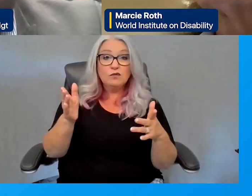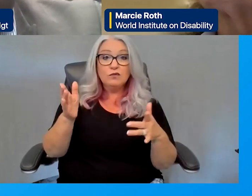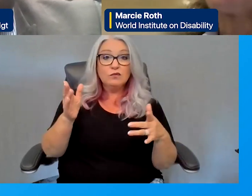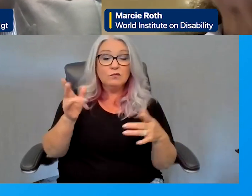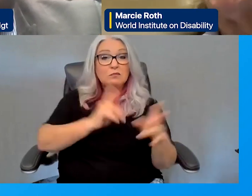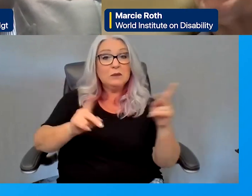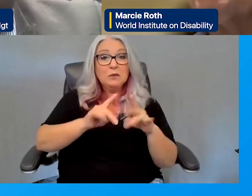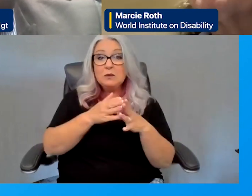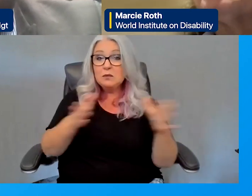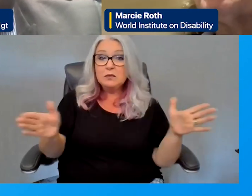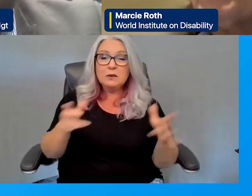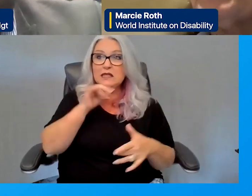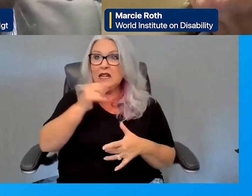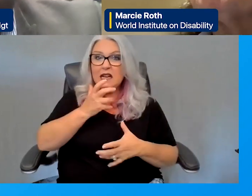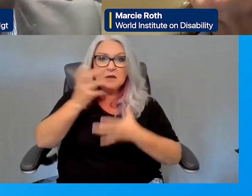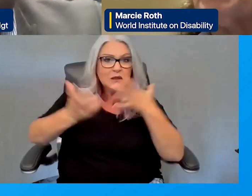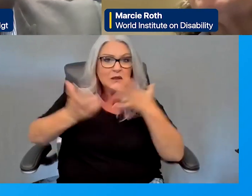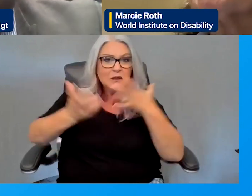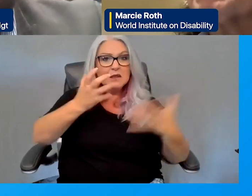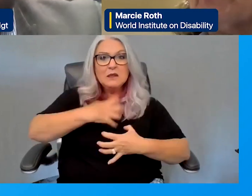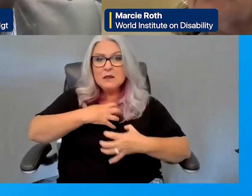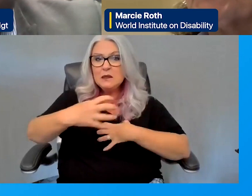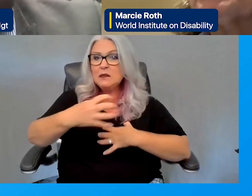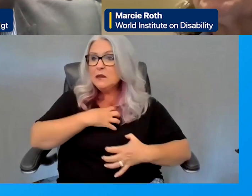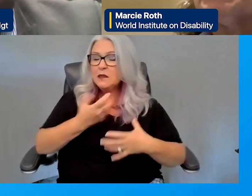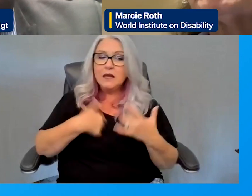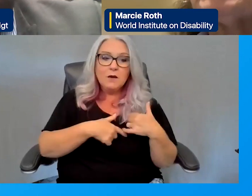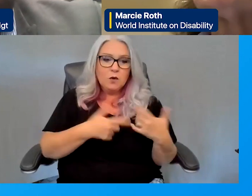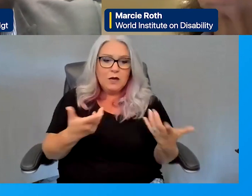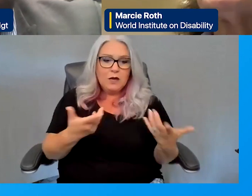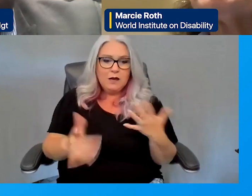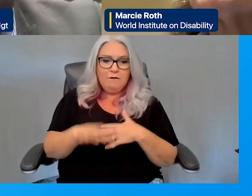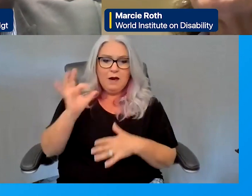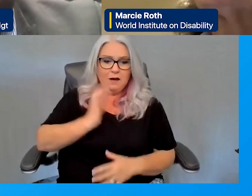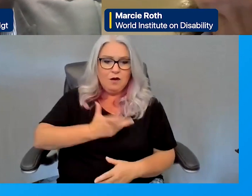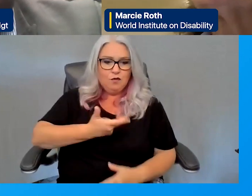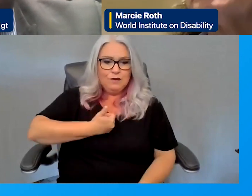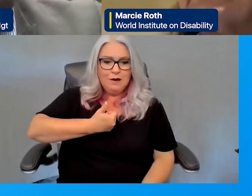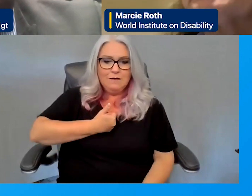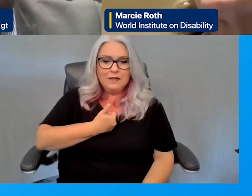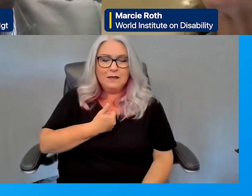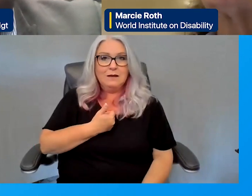It just baffles that we find ourselves again and again and